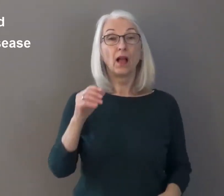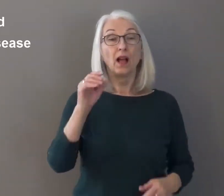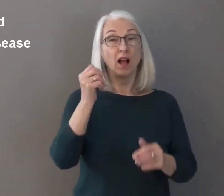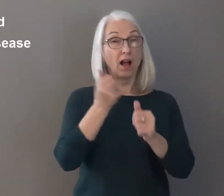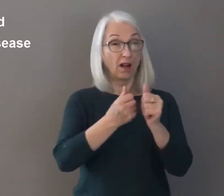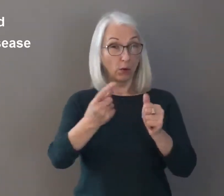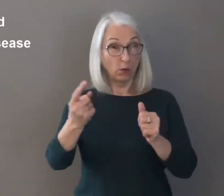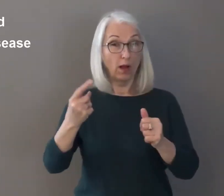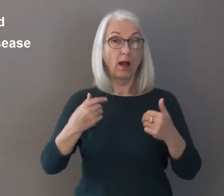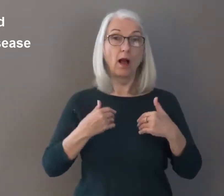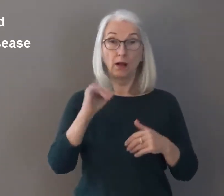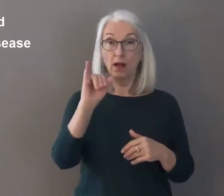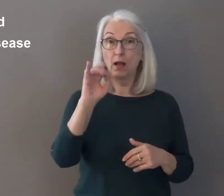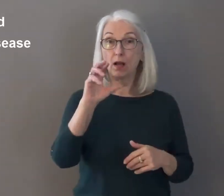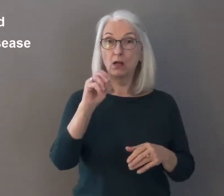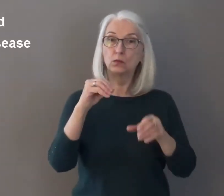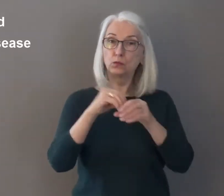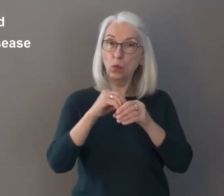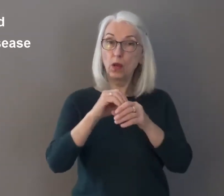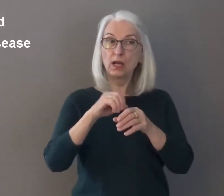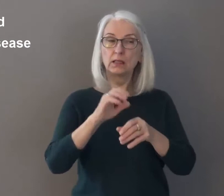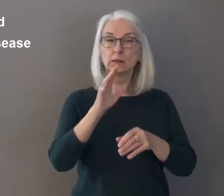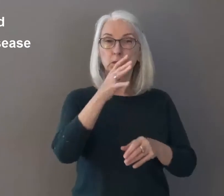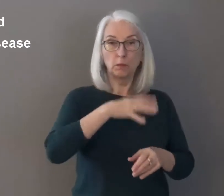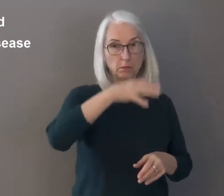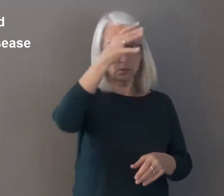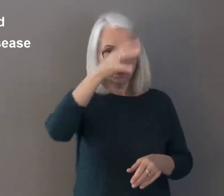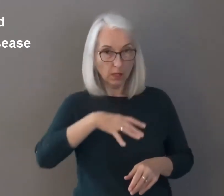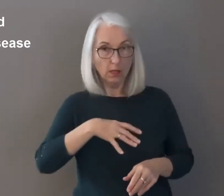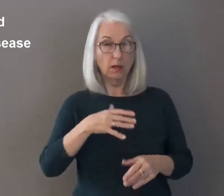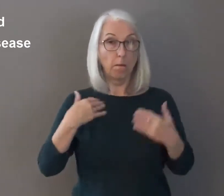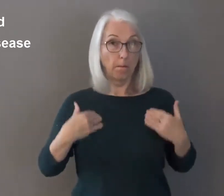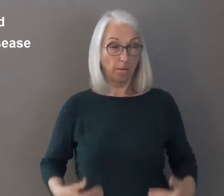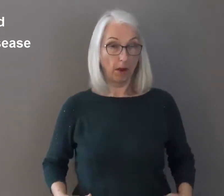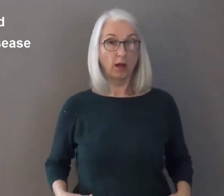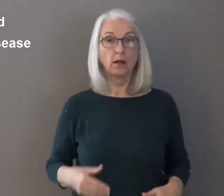Everyone has iron stores in his or her body.